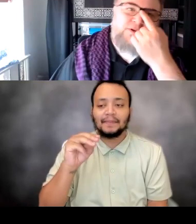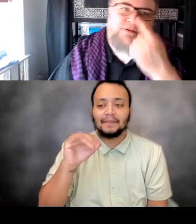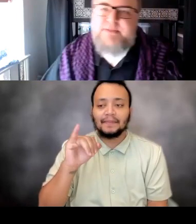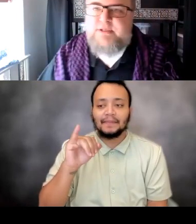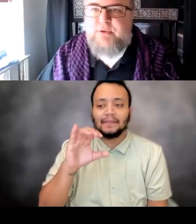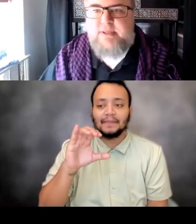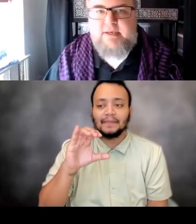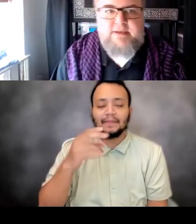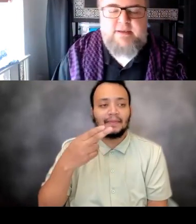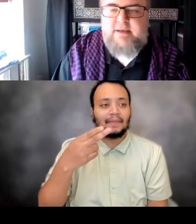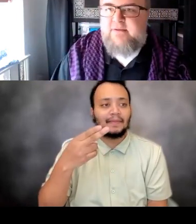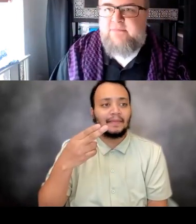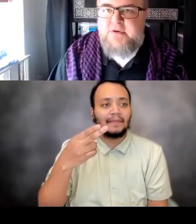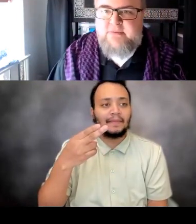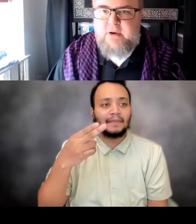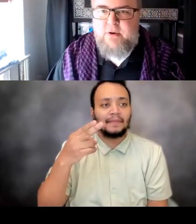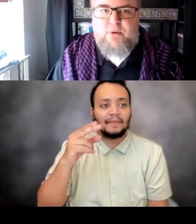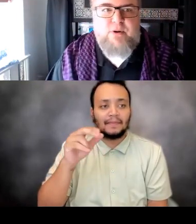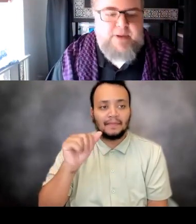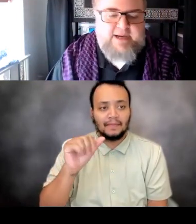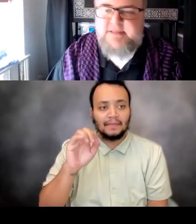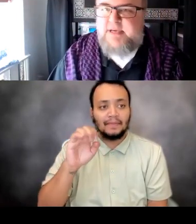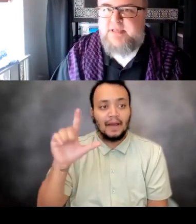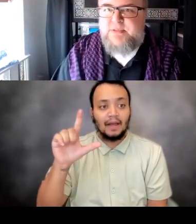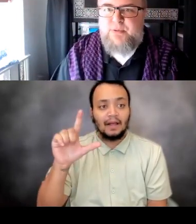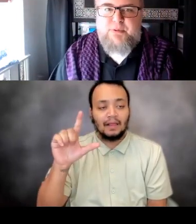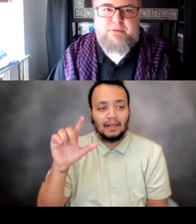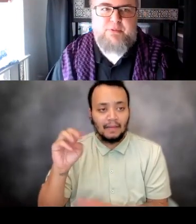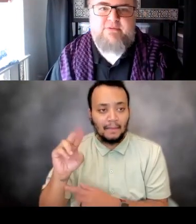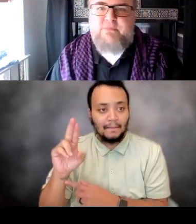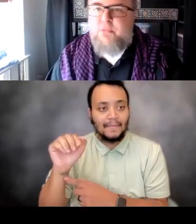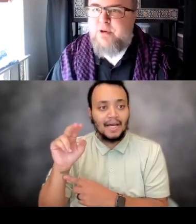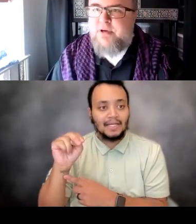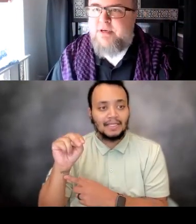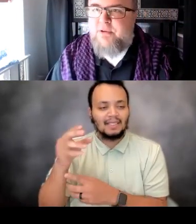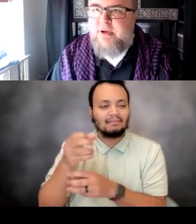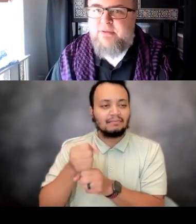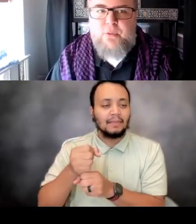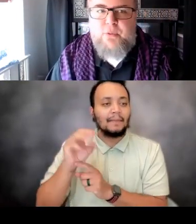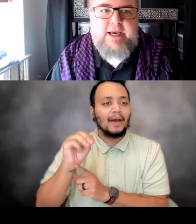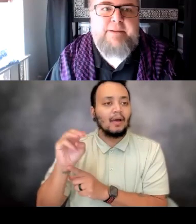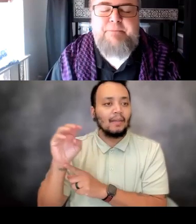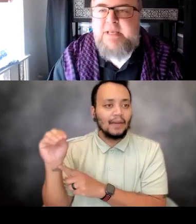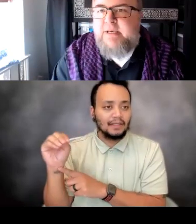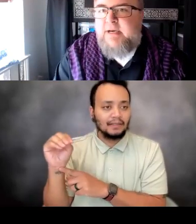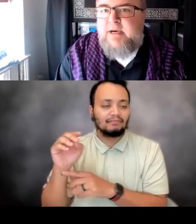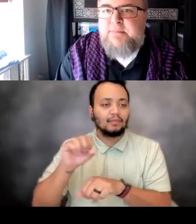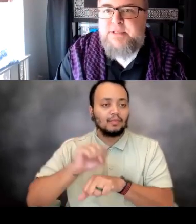Welcome to the first of our report back sessions. We will probably have more along the way